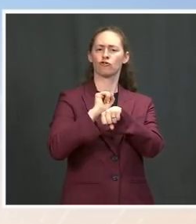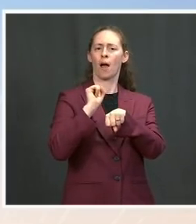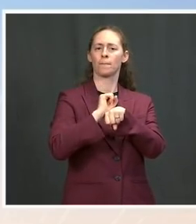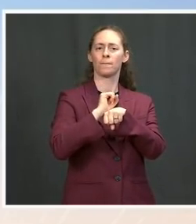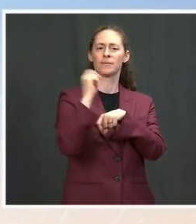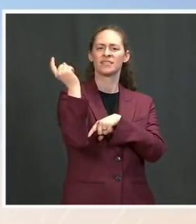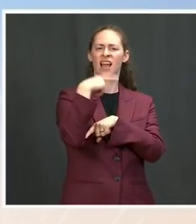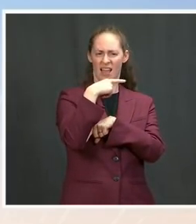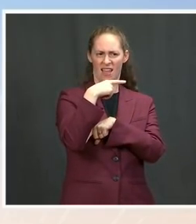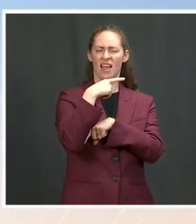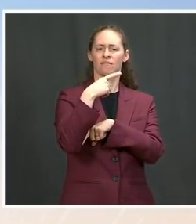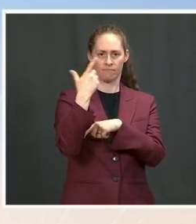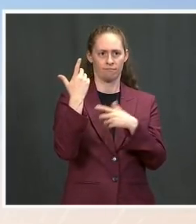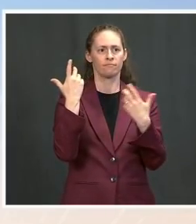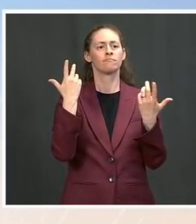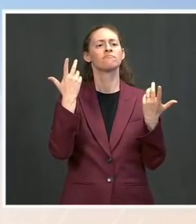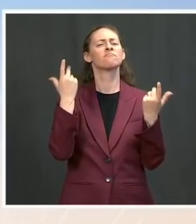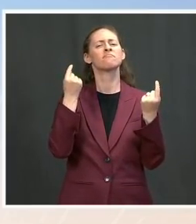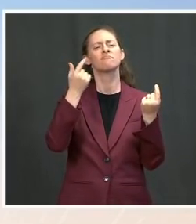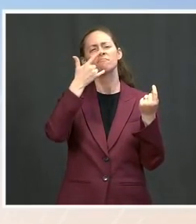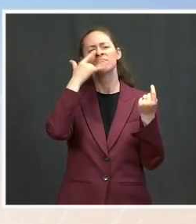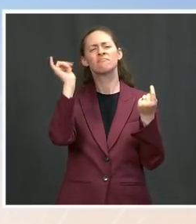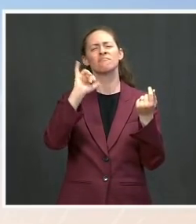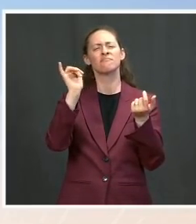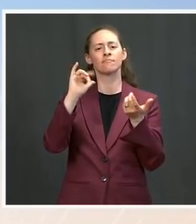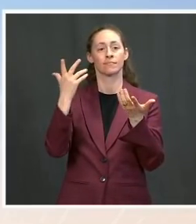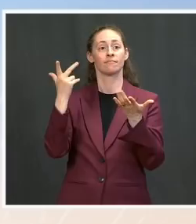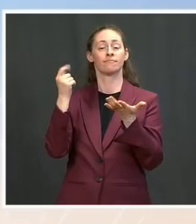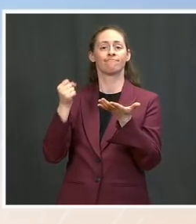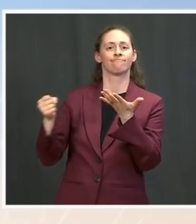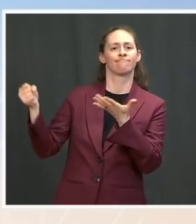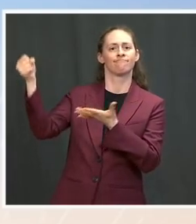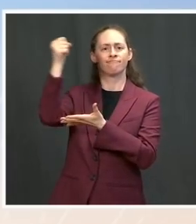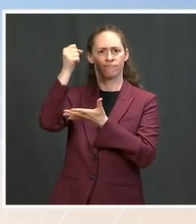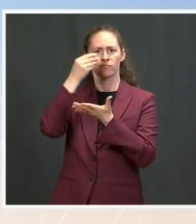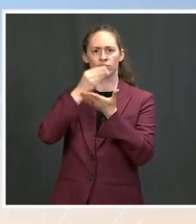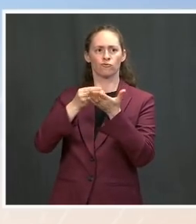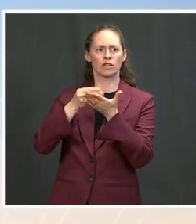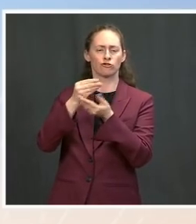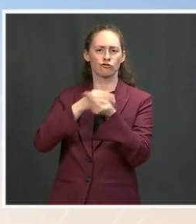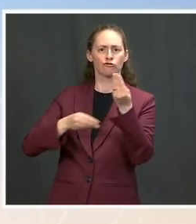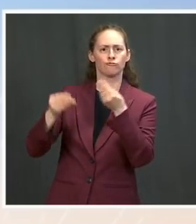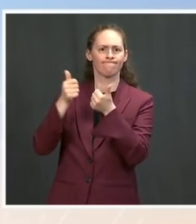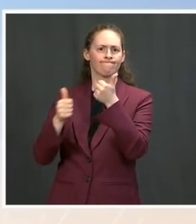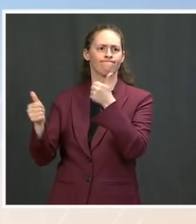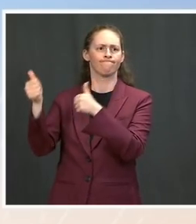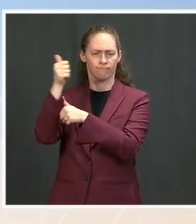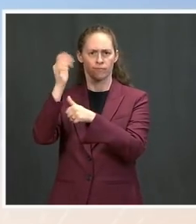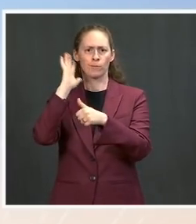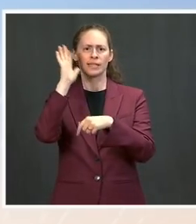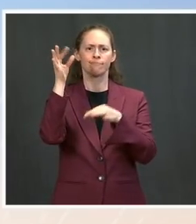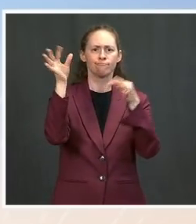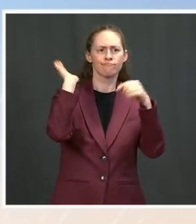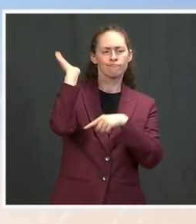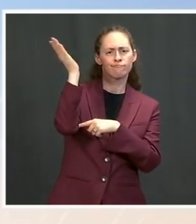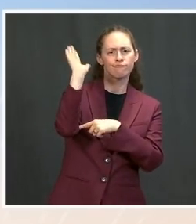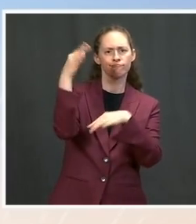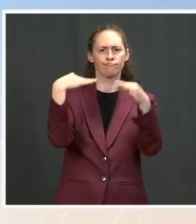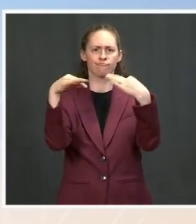welcoming in Treasury Secretary Janet Yellen to the briefing room on Friday to provide an update to all of you and take some questions. And throughout this week, the President,